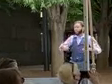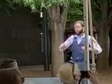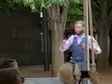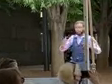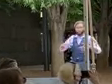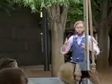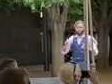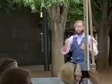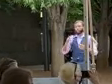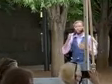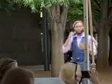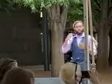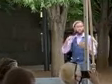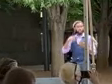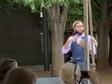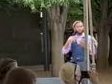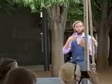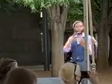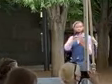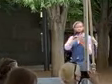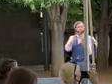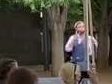whether we read the words on this memorial by sight or by touch,